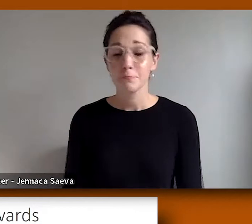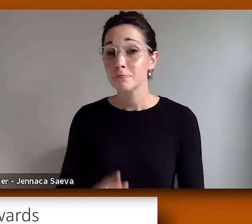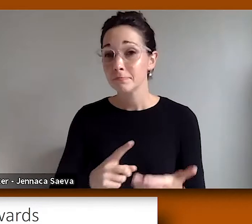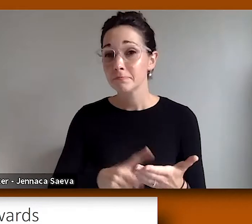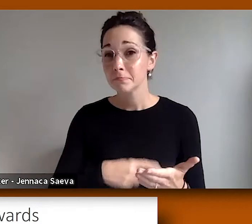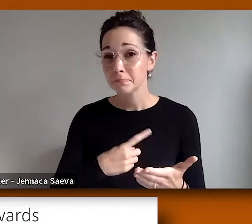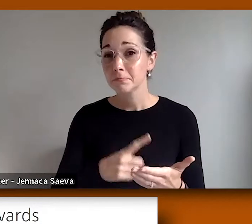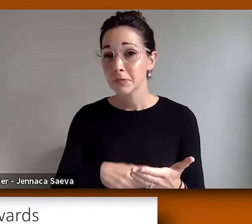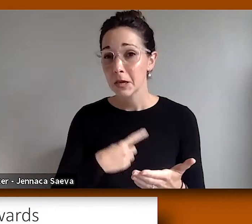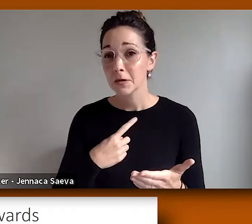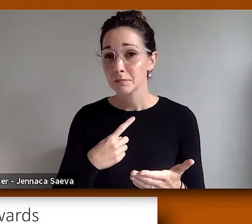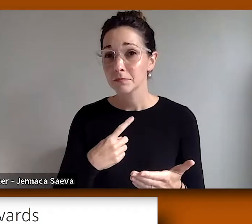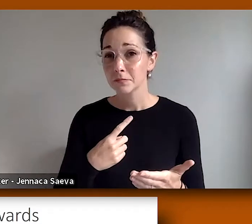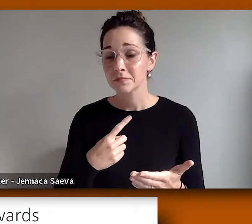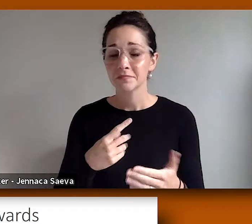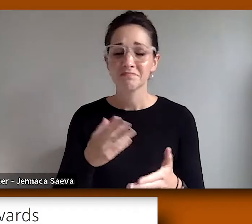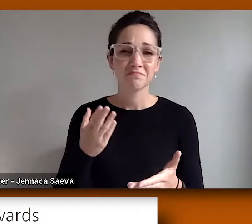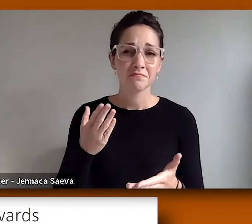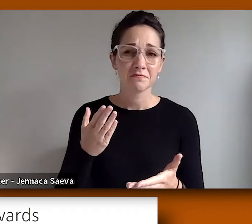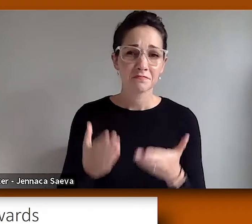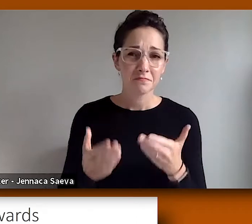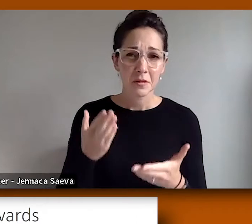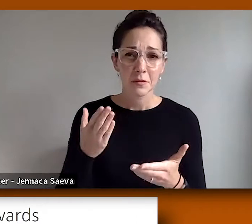and sometimes might have performance